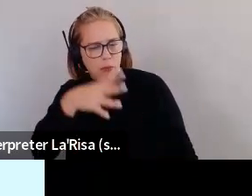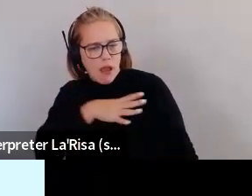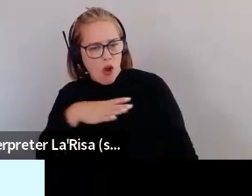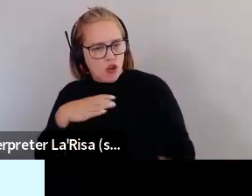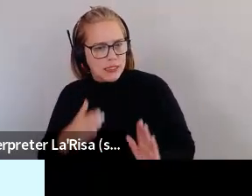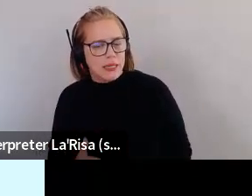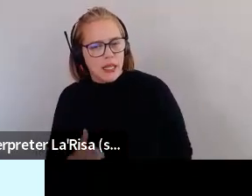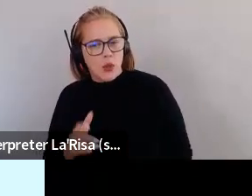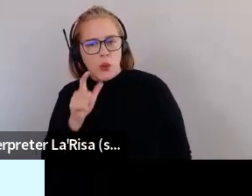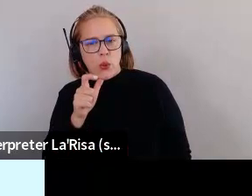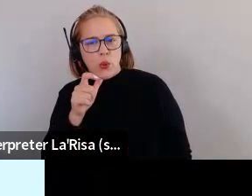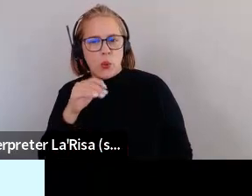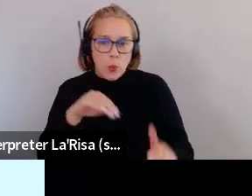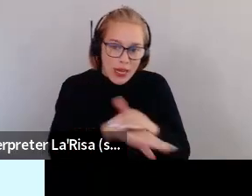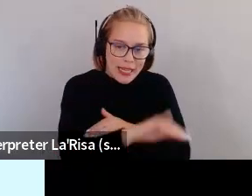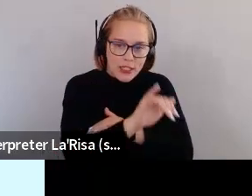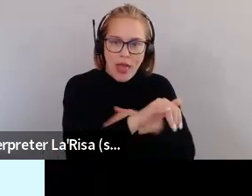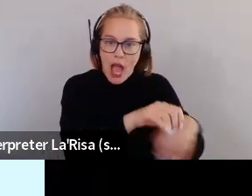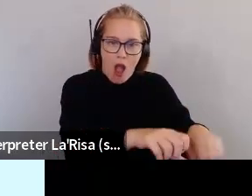: I have a question. You refer to Judy speaking at a Congressional